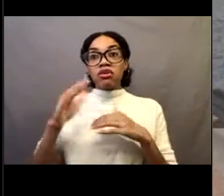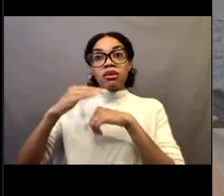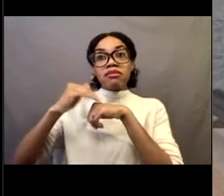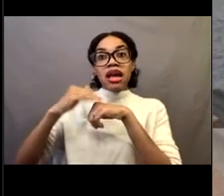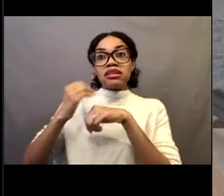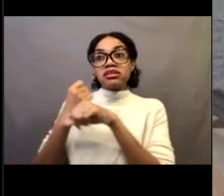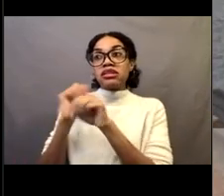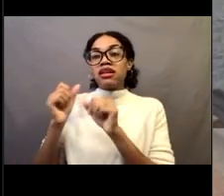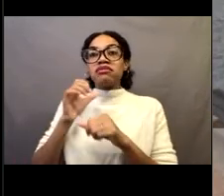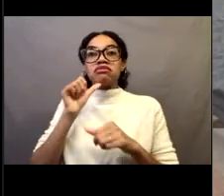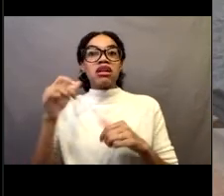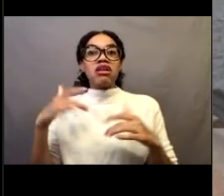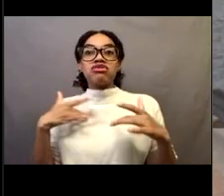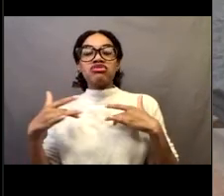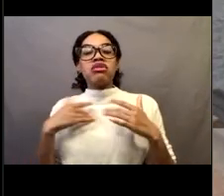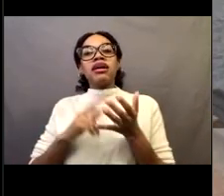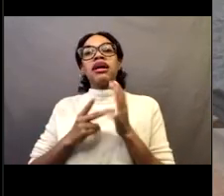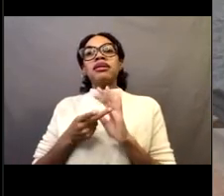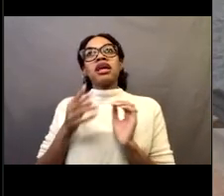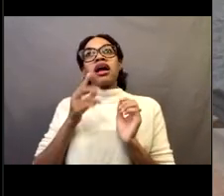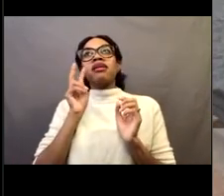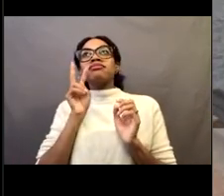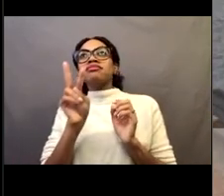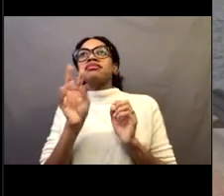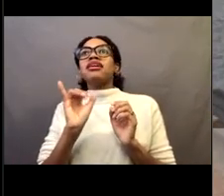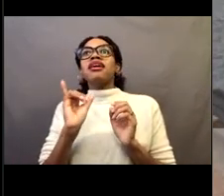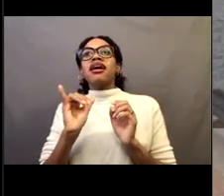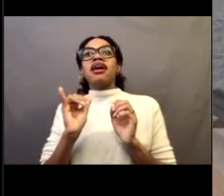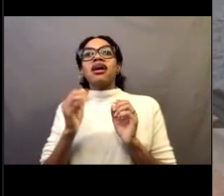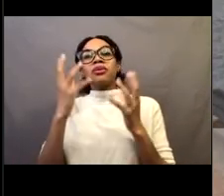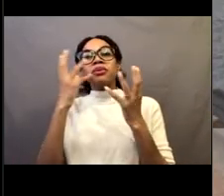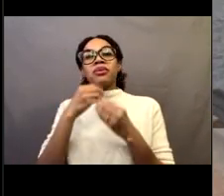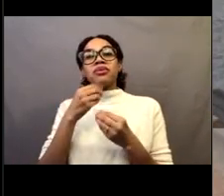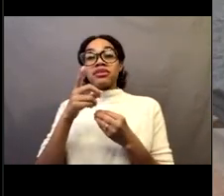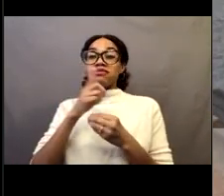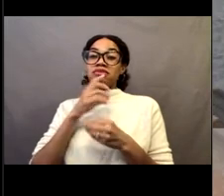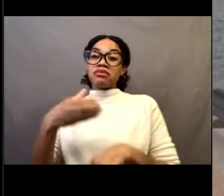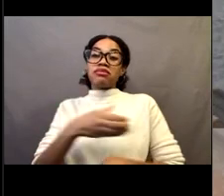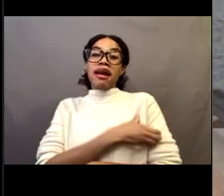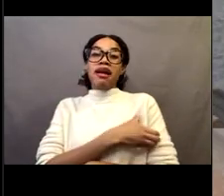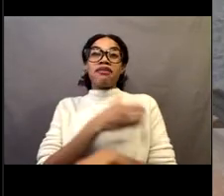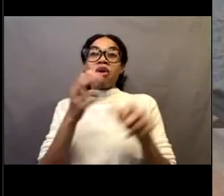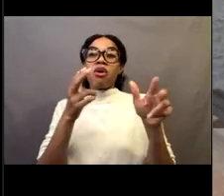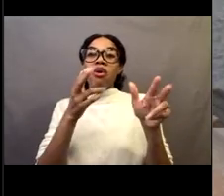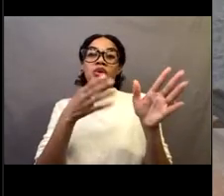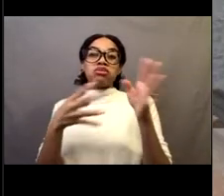So it's certainly seeing the power of nature, you know and the amount of rain or wind